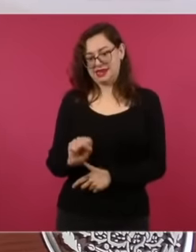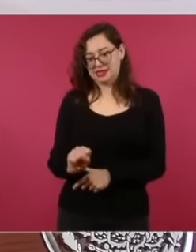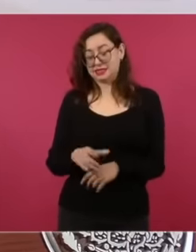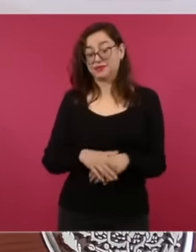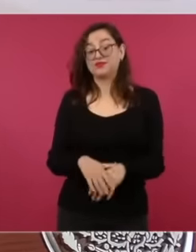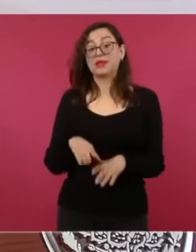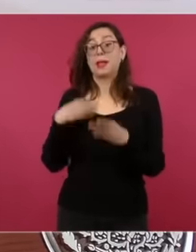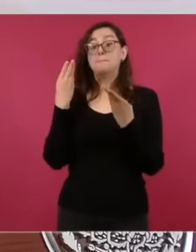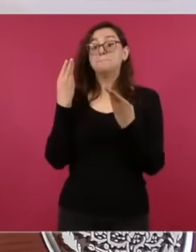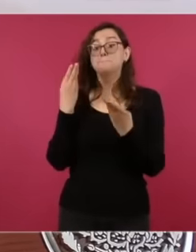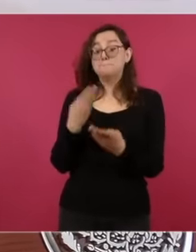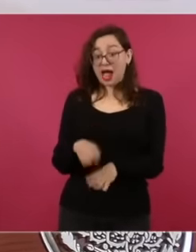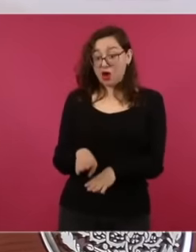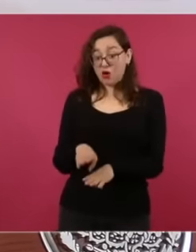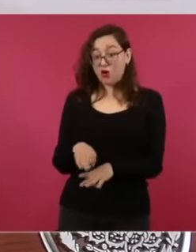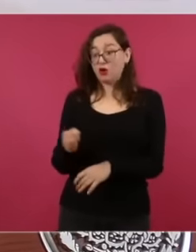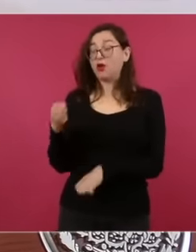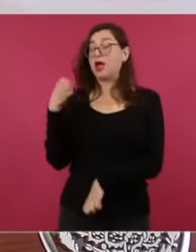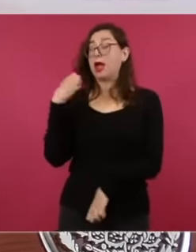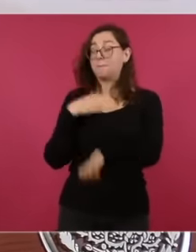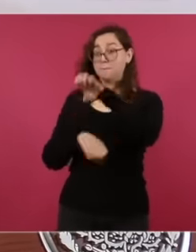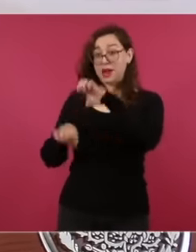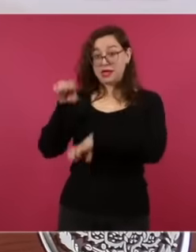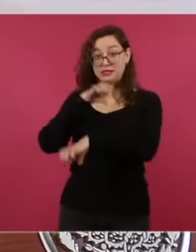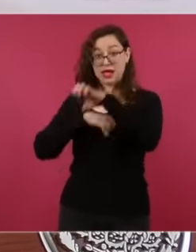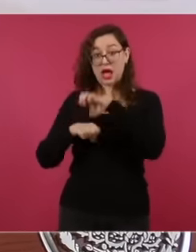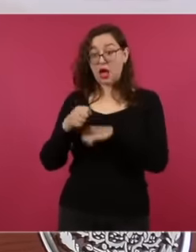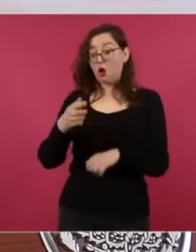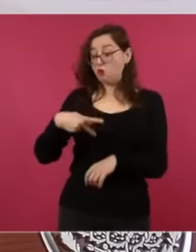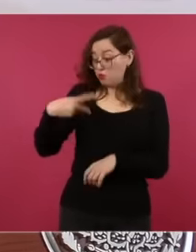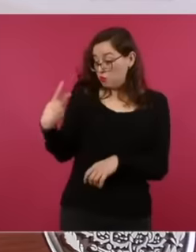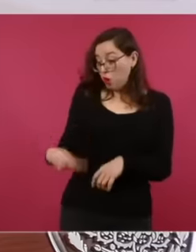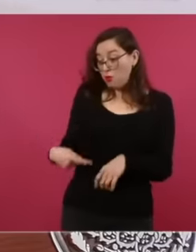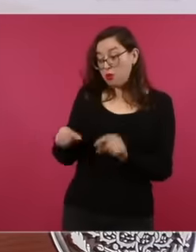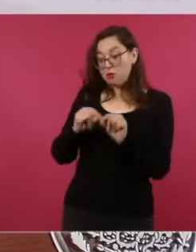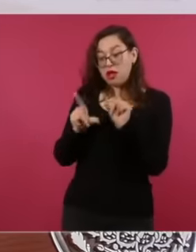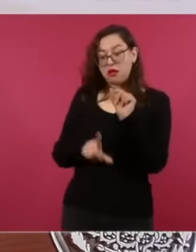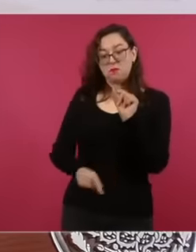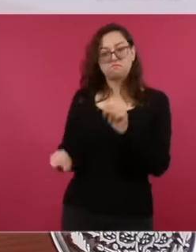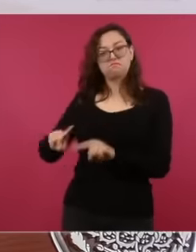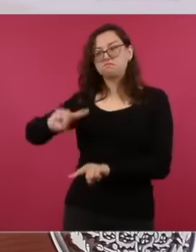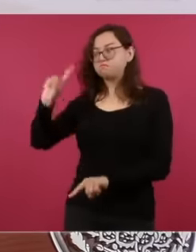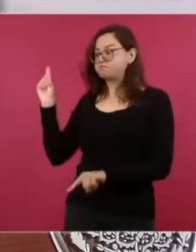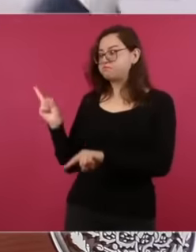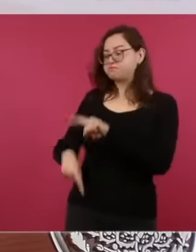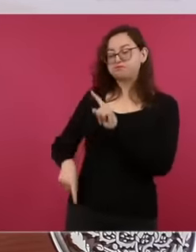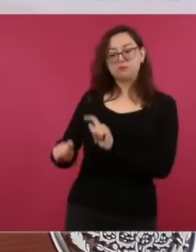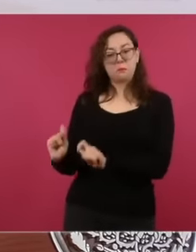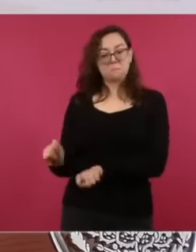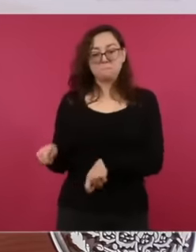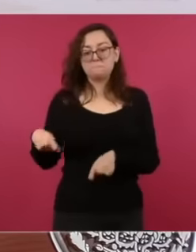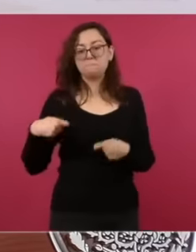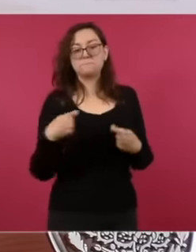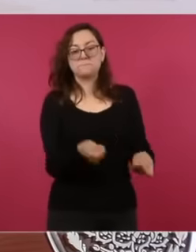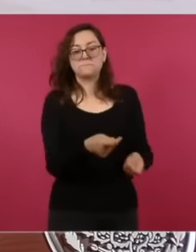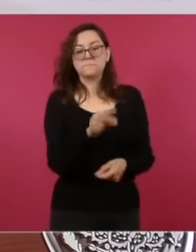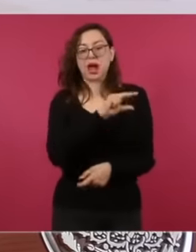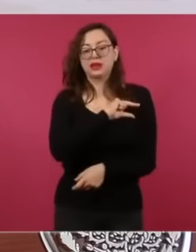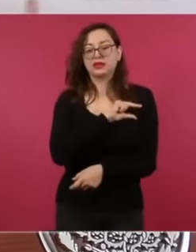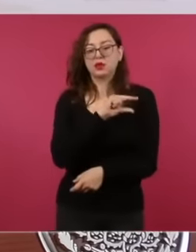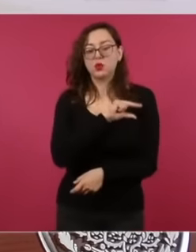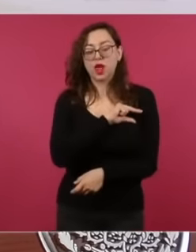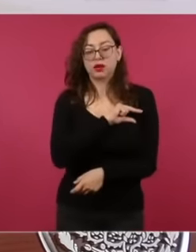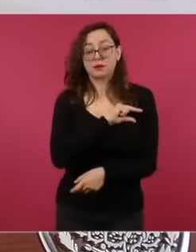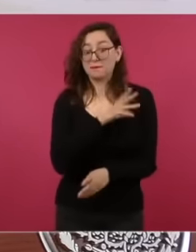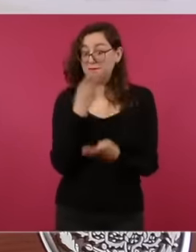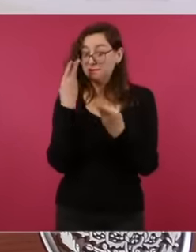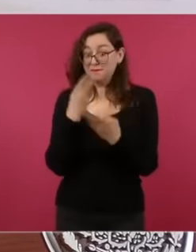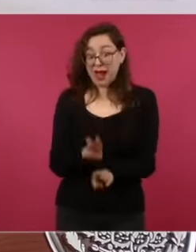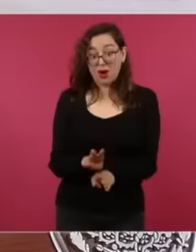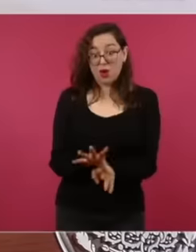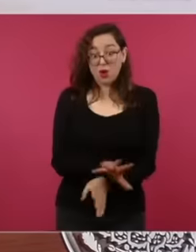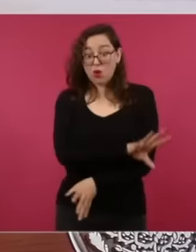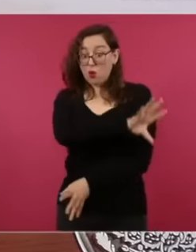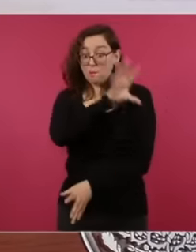the big companies. Let's remember the companies. All the banks. All the